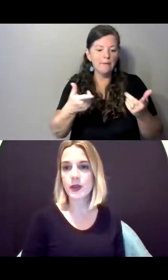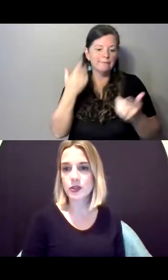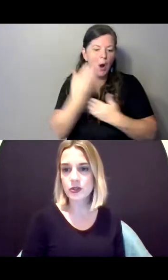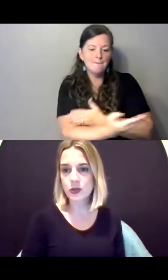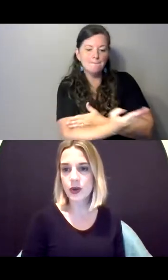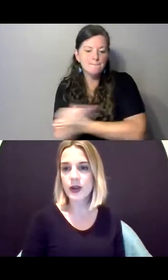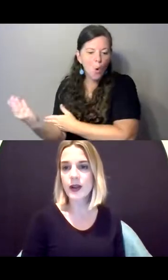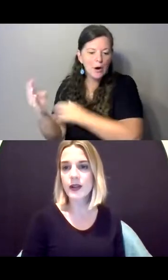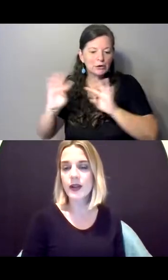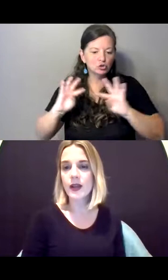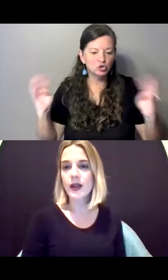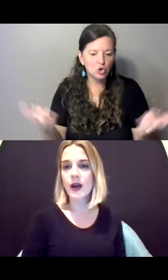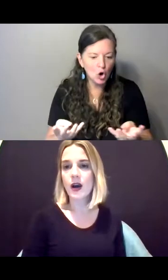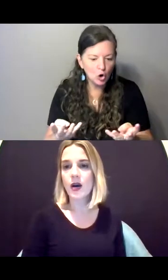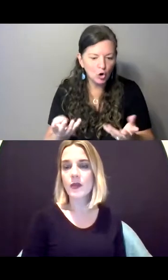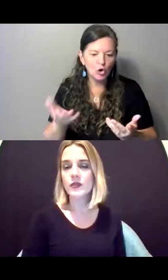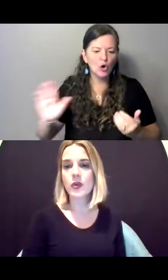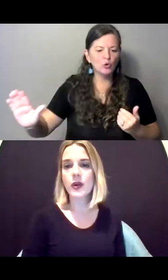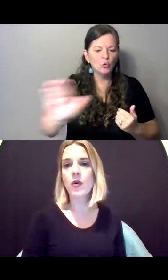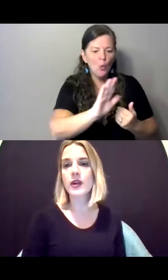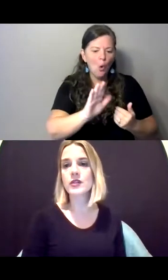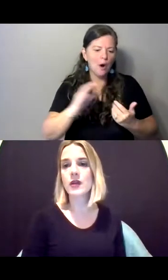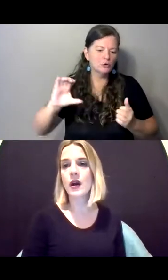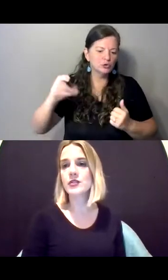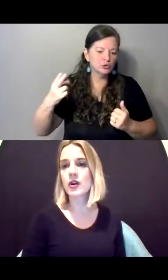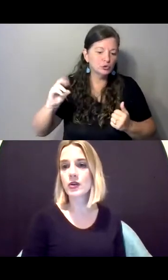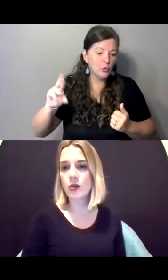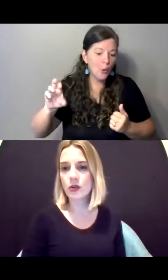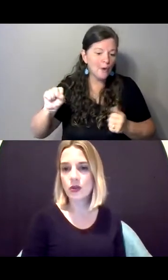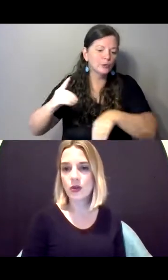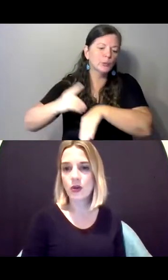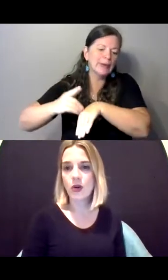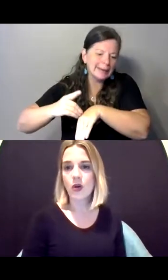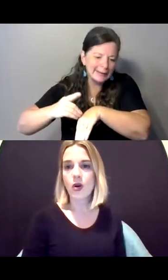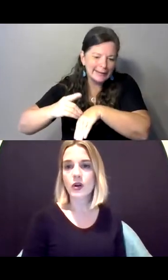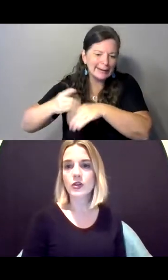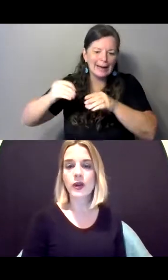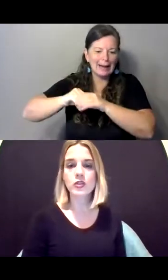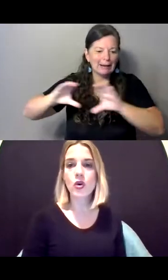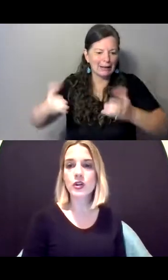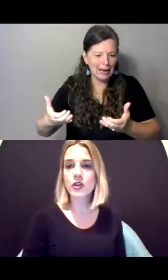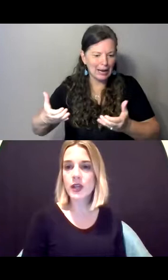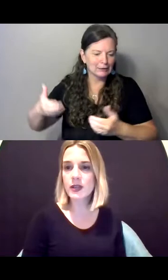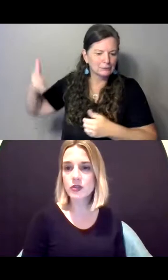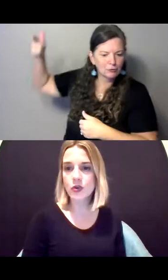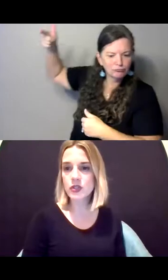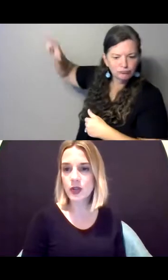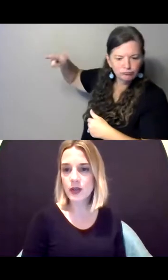pictures or whatnot. During morning circle, or during chores duty,